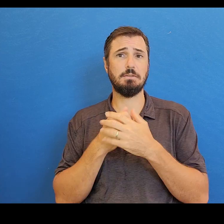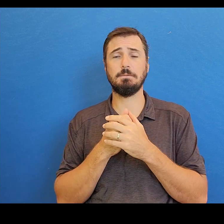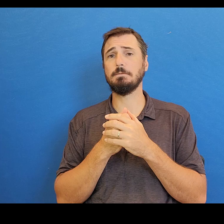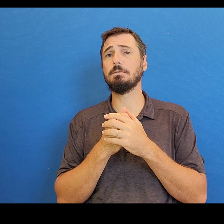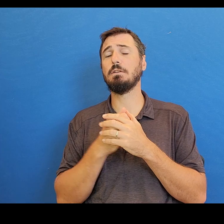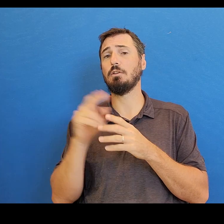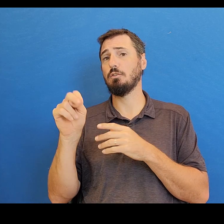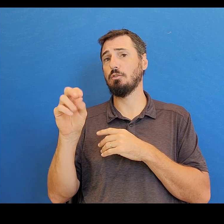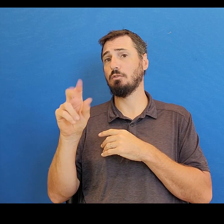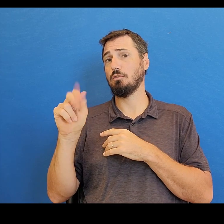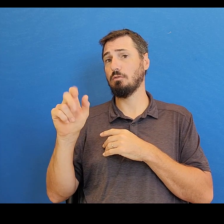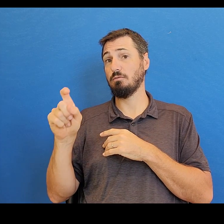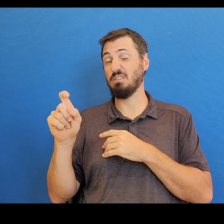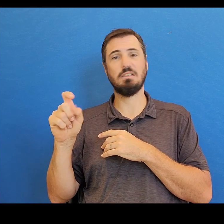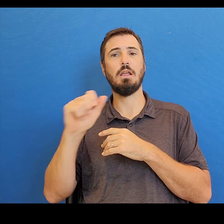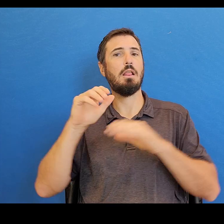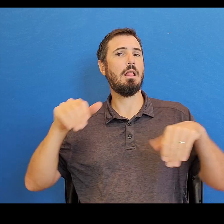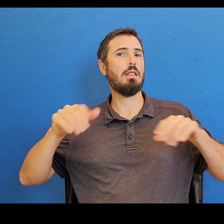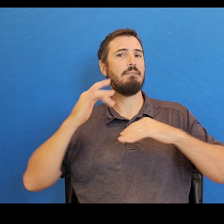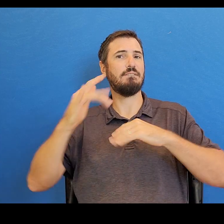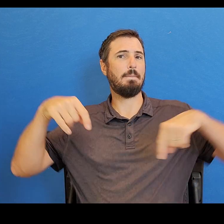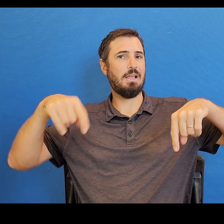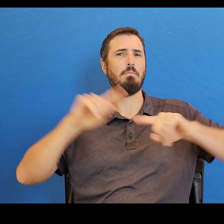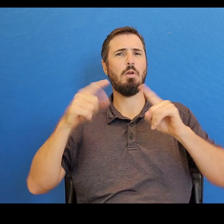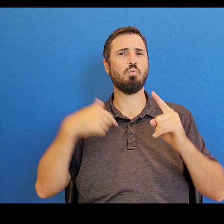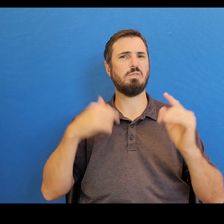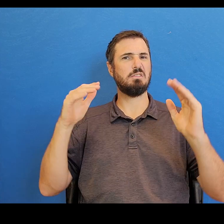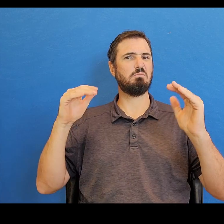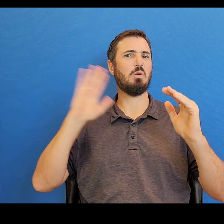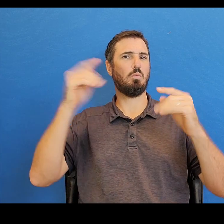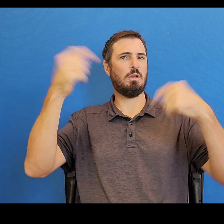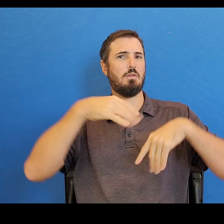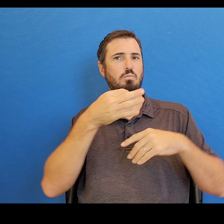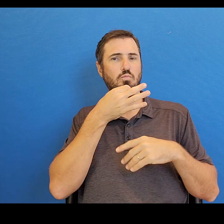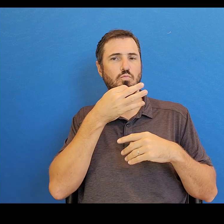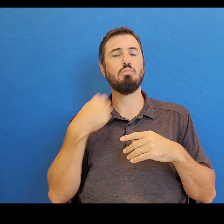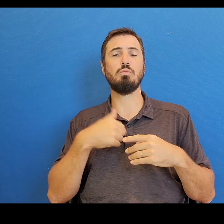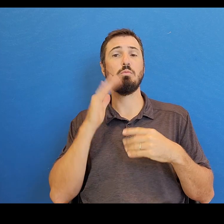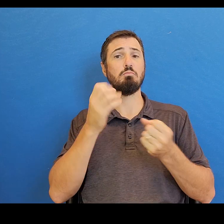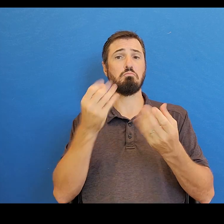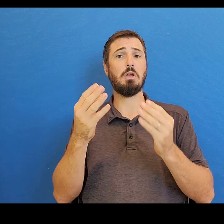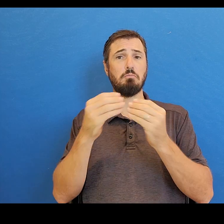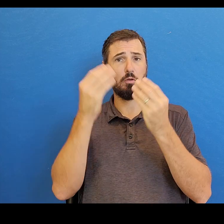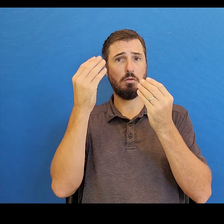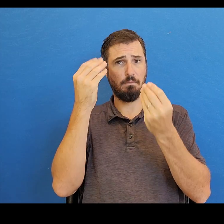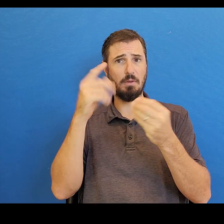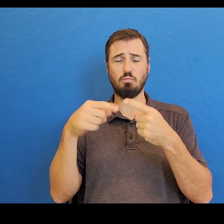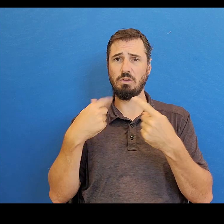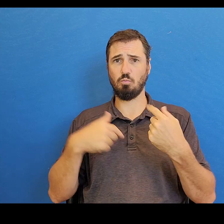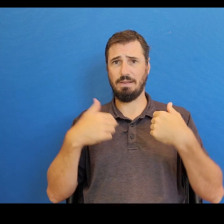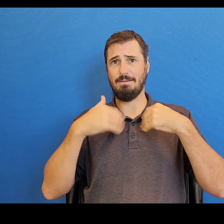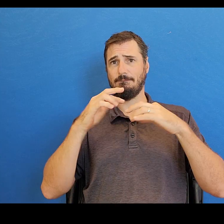vaccinated. NovaVax is not yet available, but we expect it to arrive soon. We will provide updates when this vaccine becomes available here.